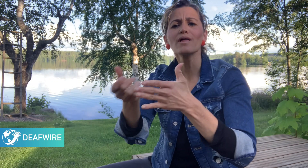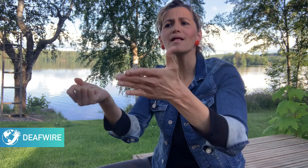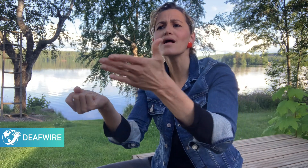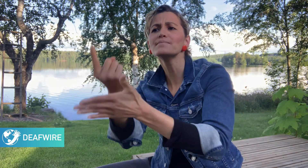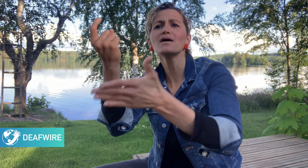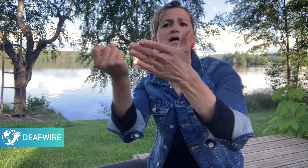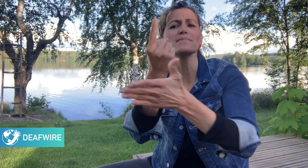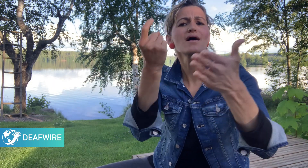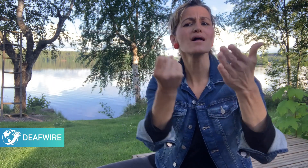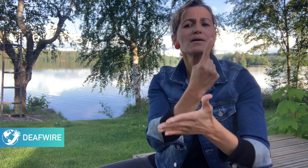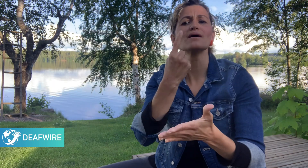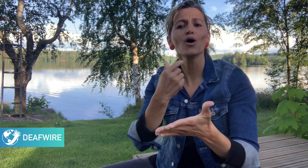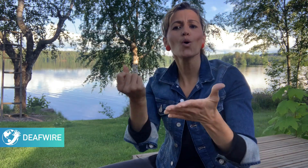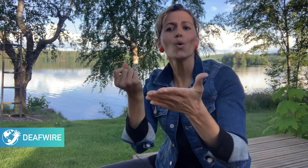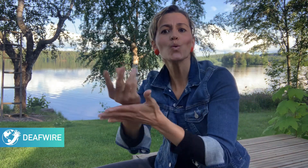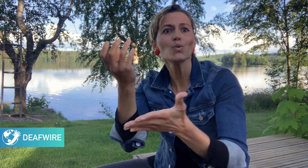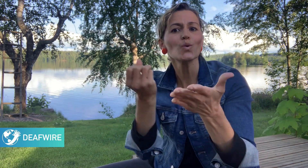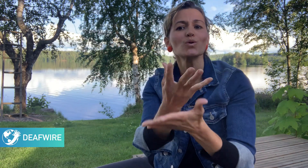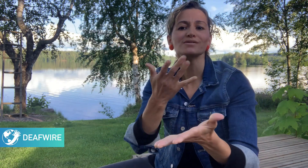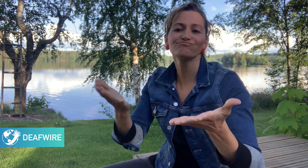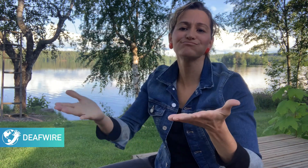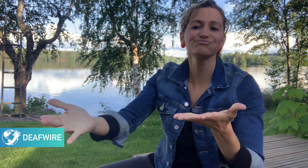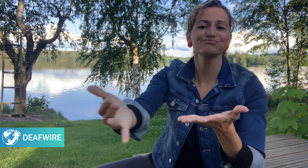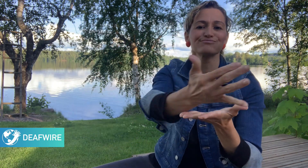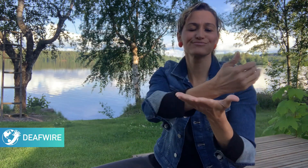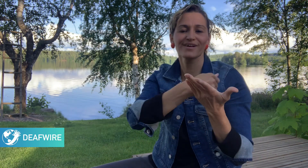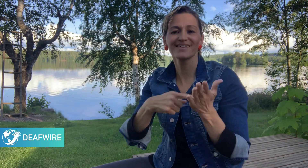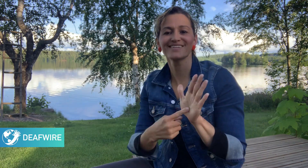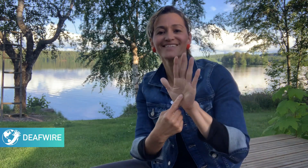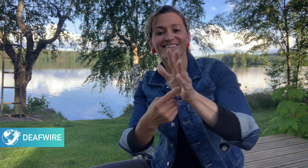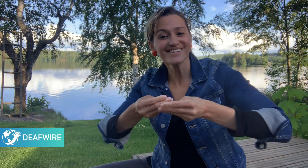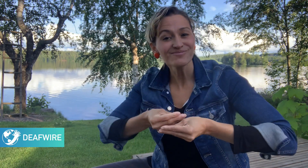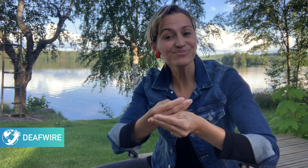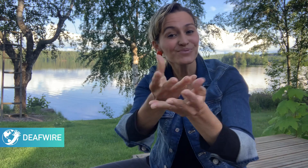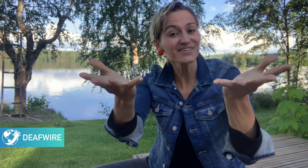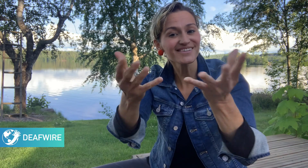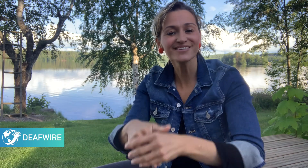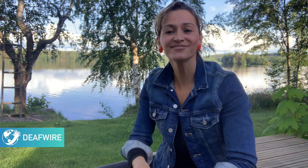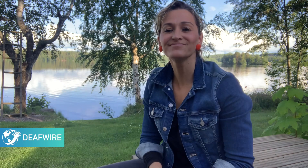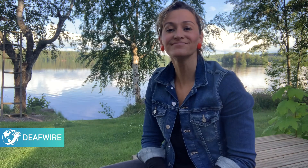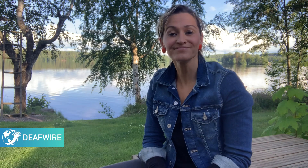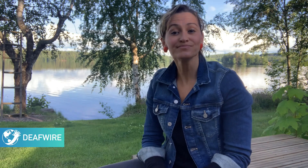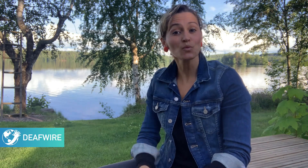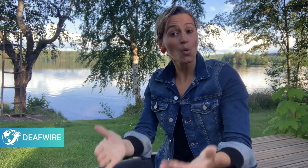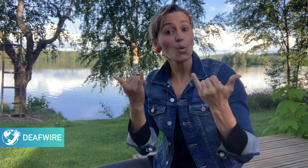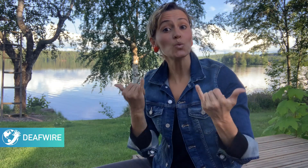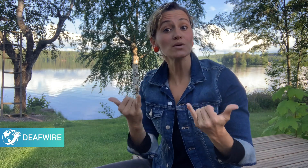about Deaf communities everywhere.